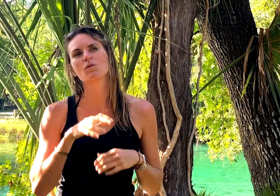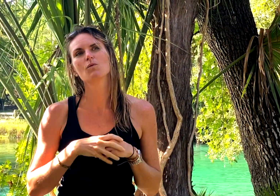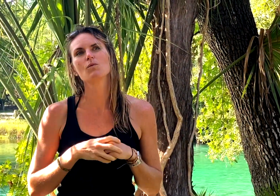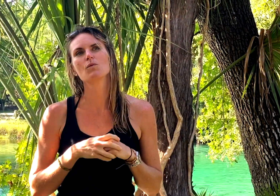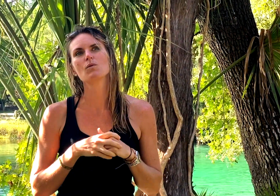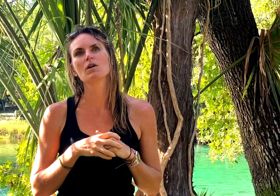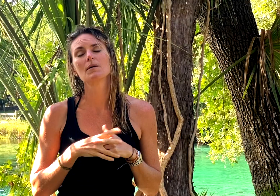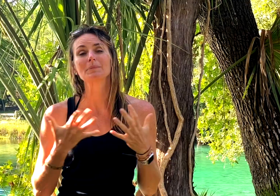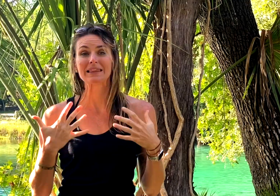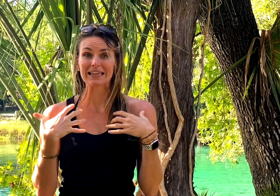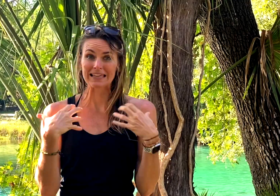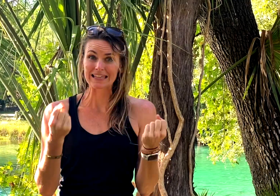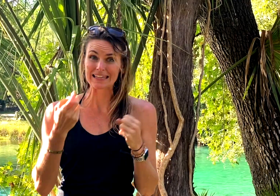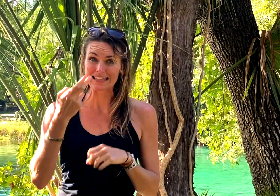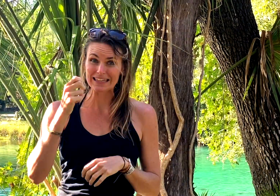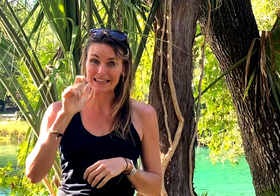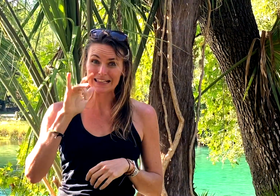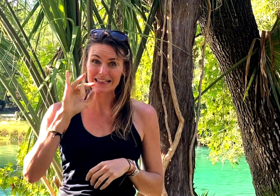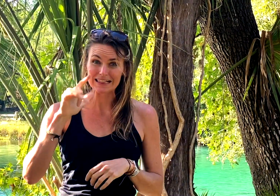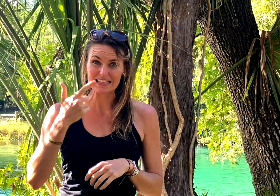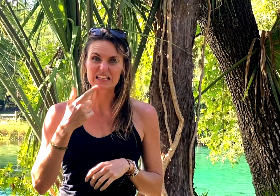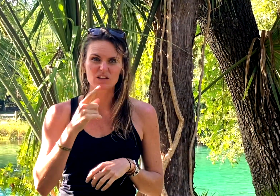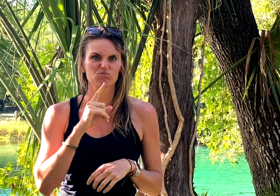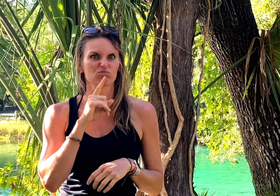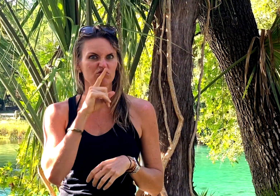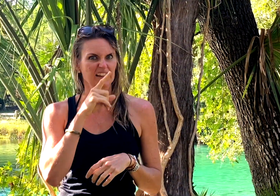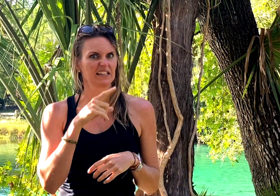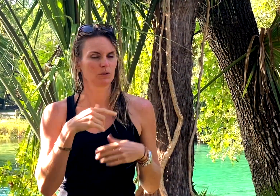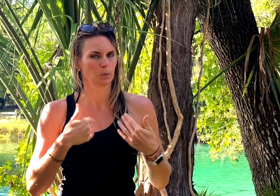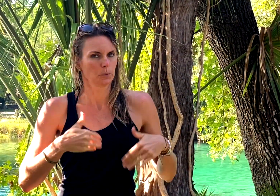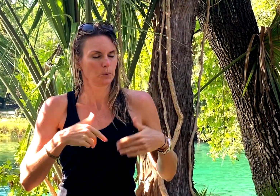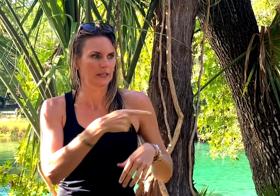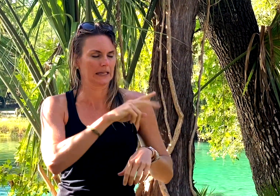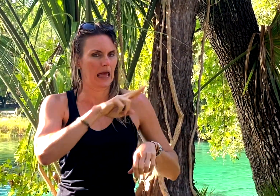own selves.